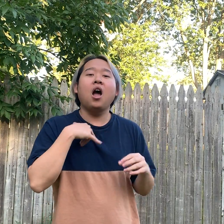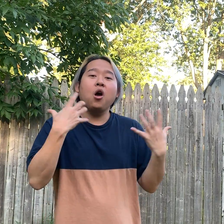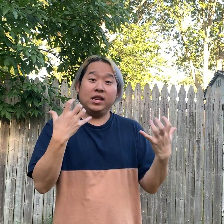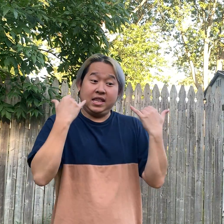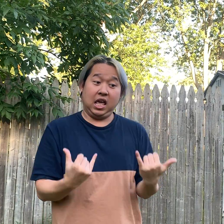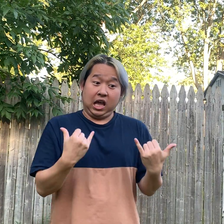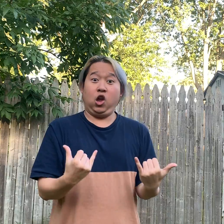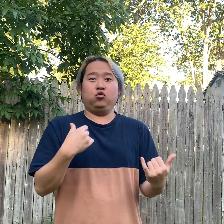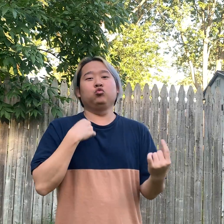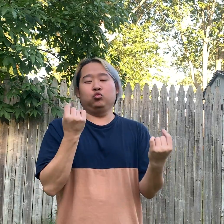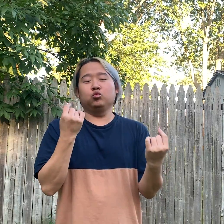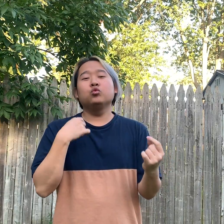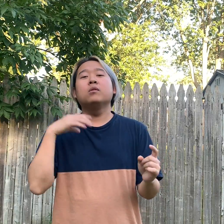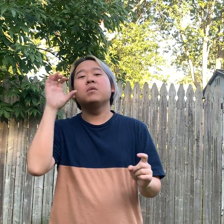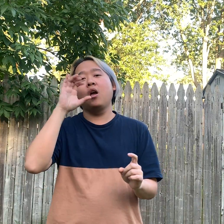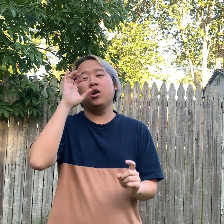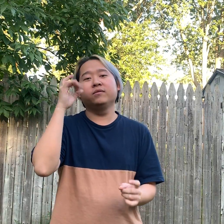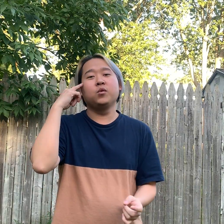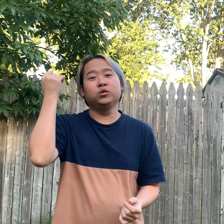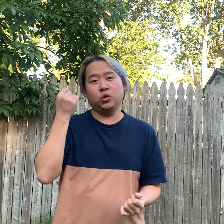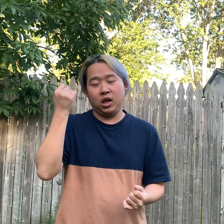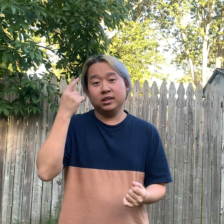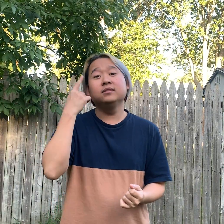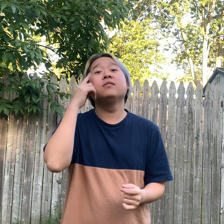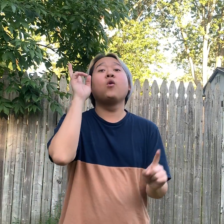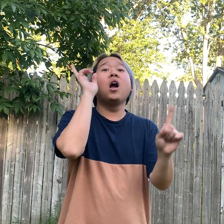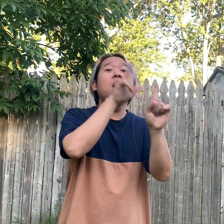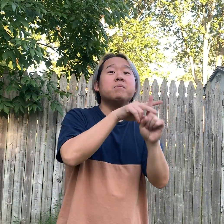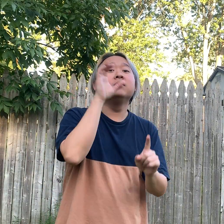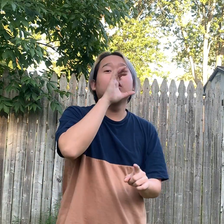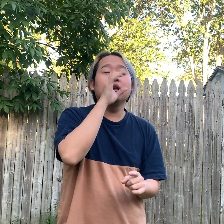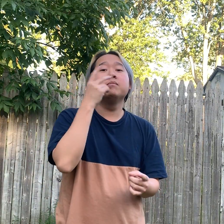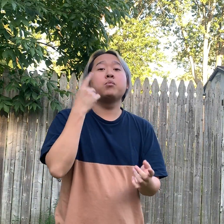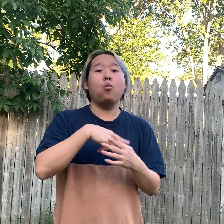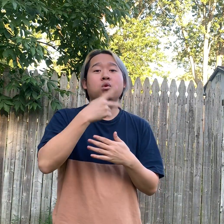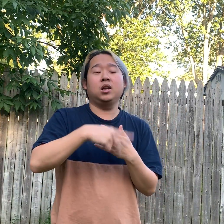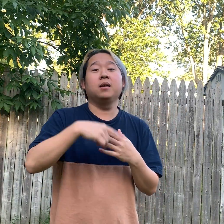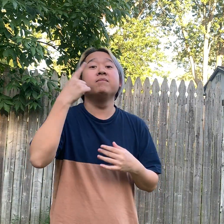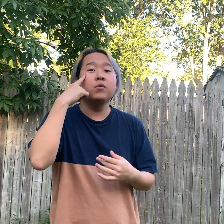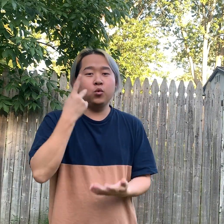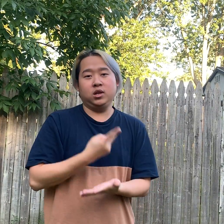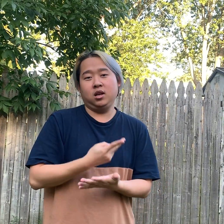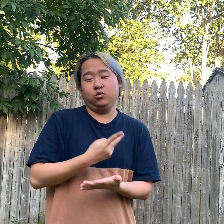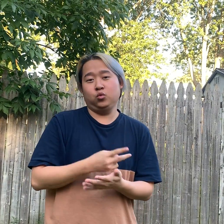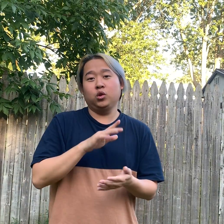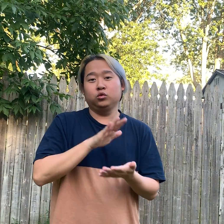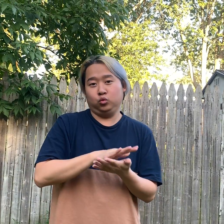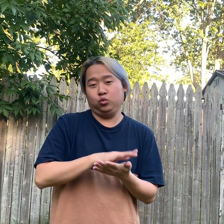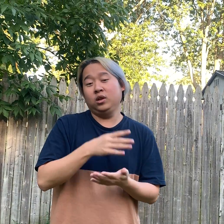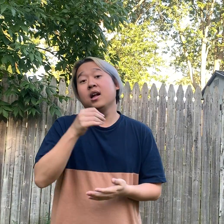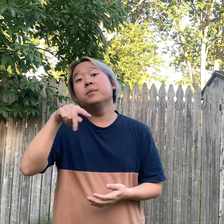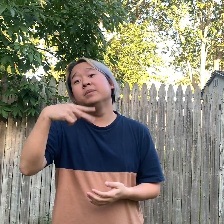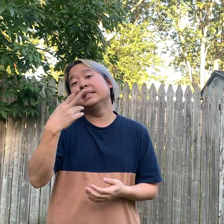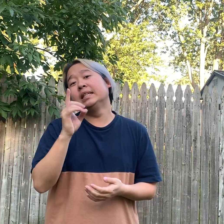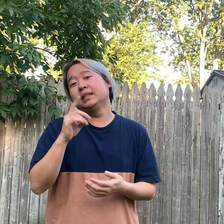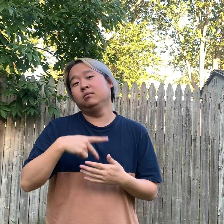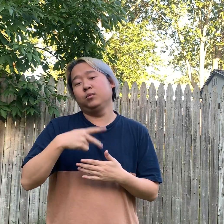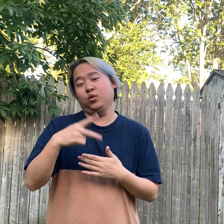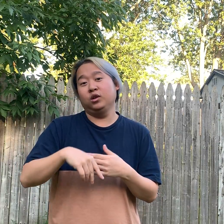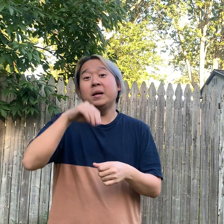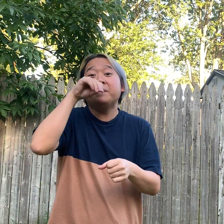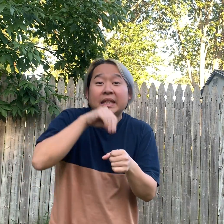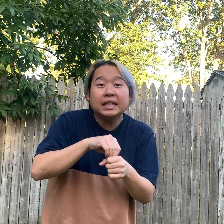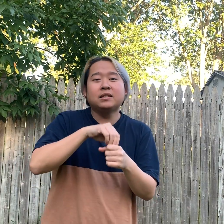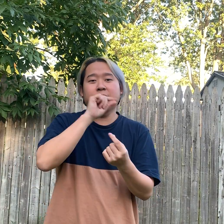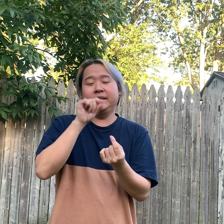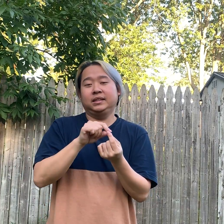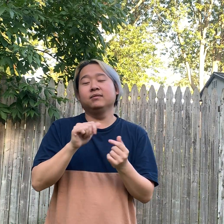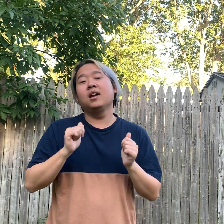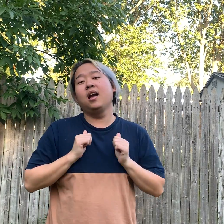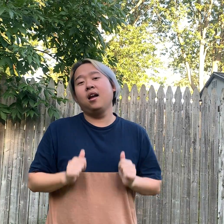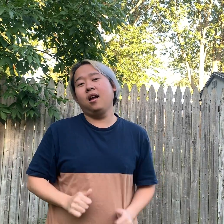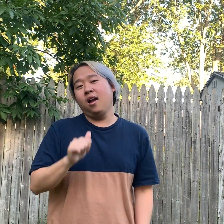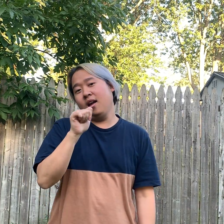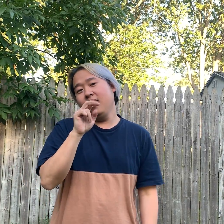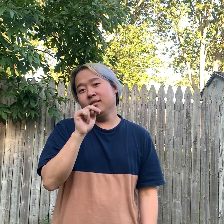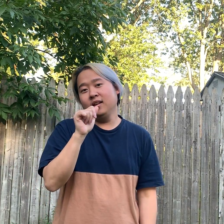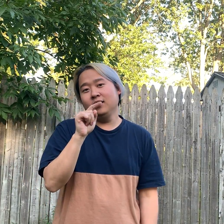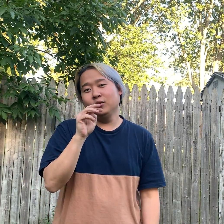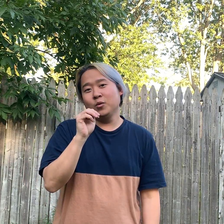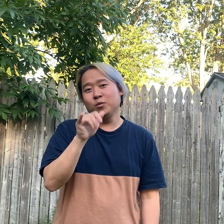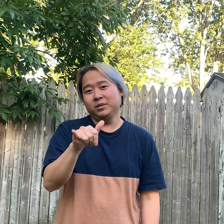Currently, I am looking for scholarships for a master's or Ph.D. degree program